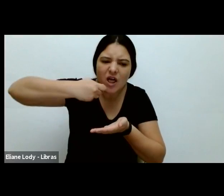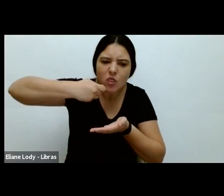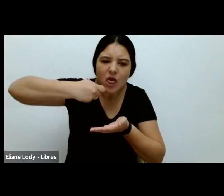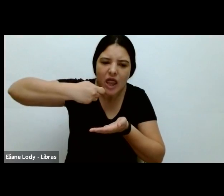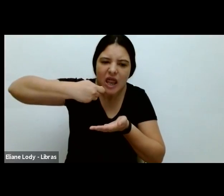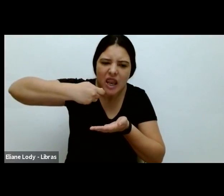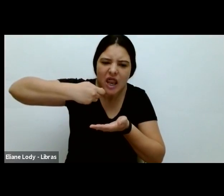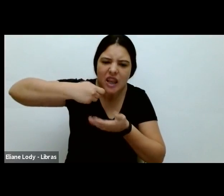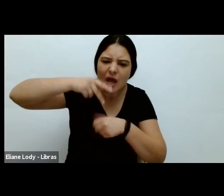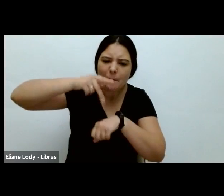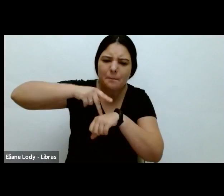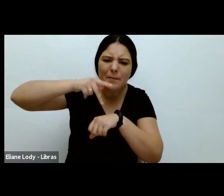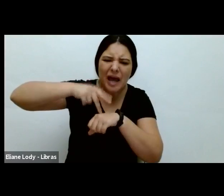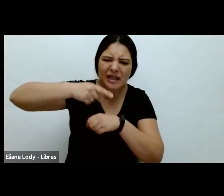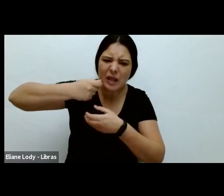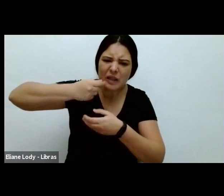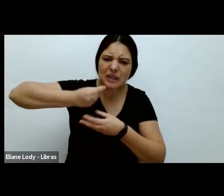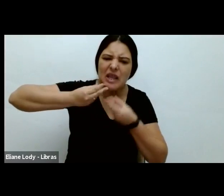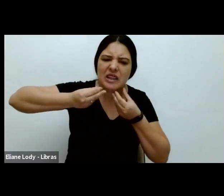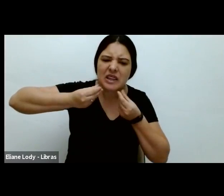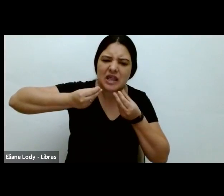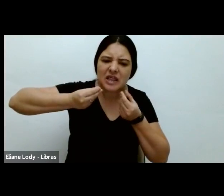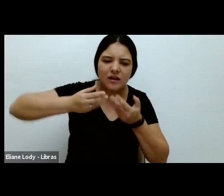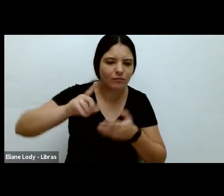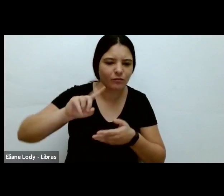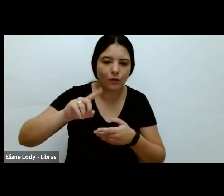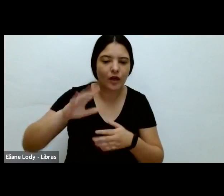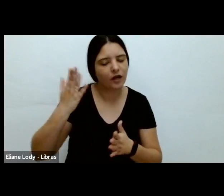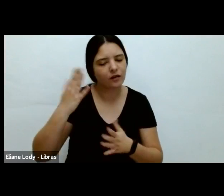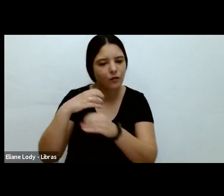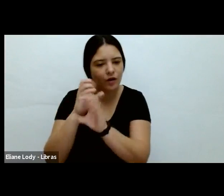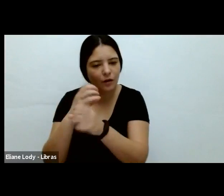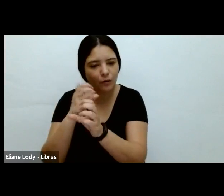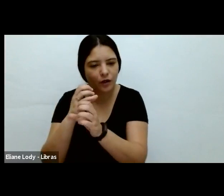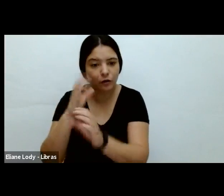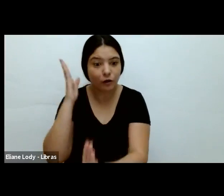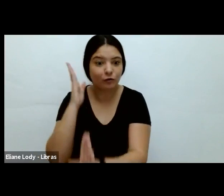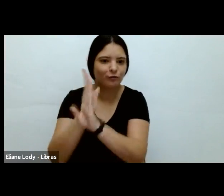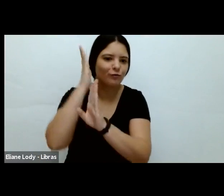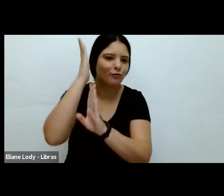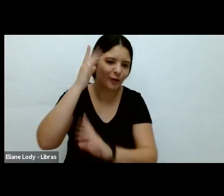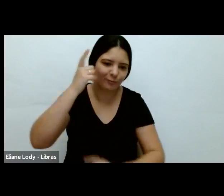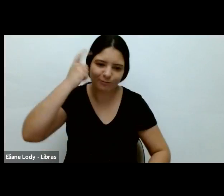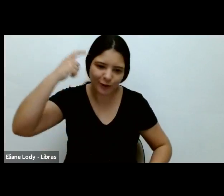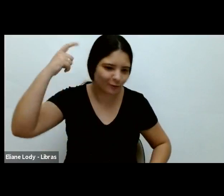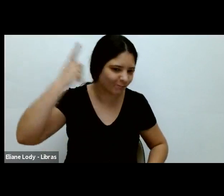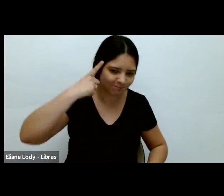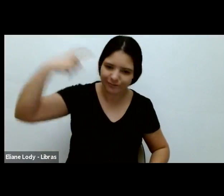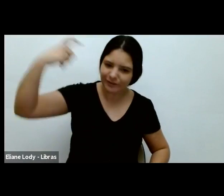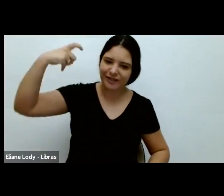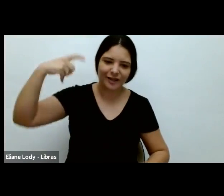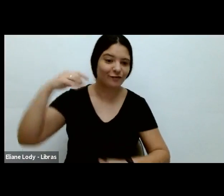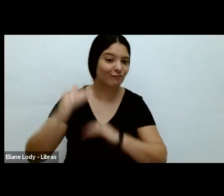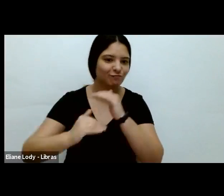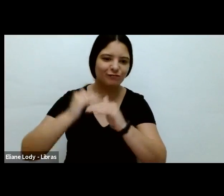ave both both. But the ratio of rubber the ratio of liberty was able. to do to develop Academy develop but chemical dairy Beta. or CEOs or sit or stand on that